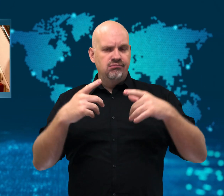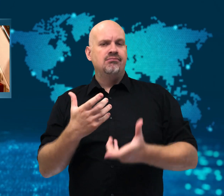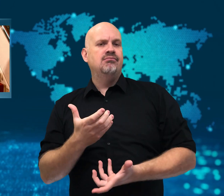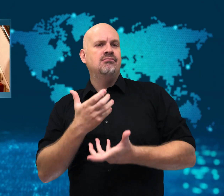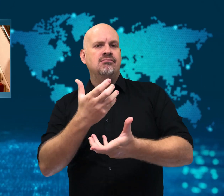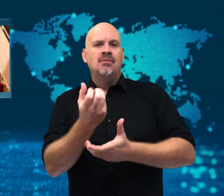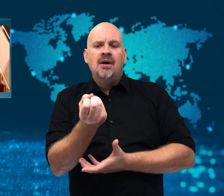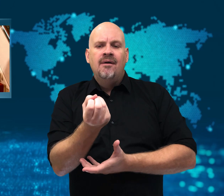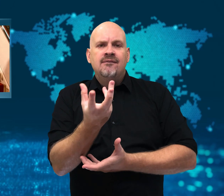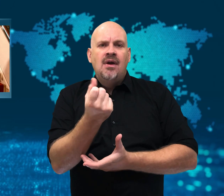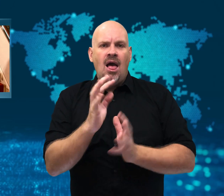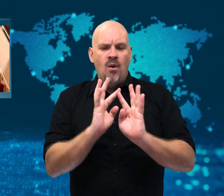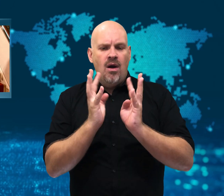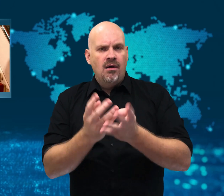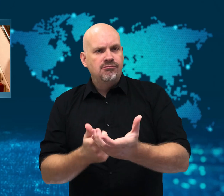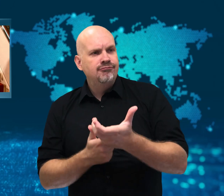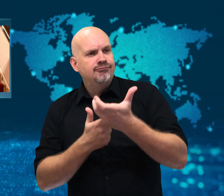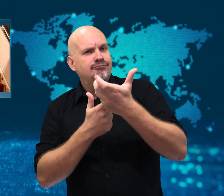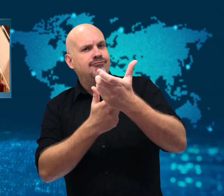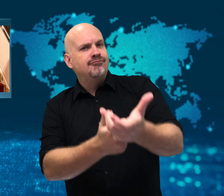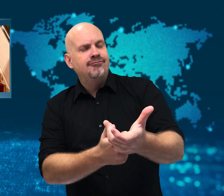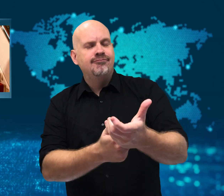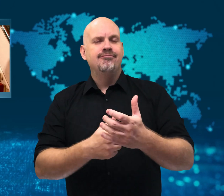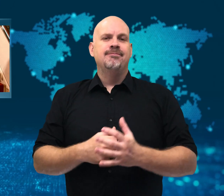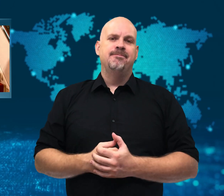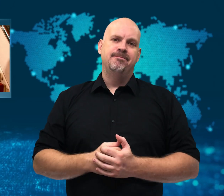her a bouquet of flowers.